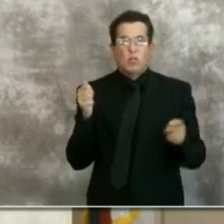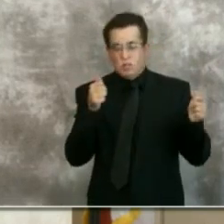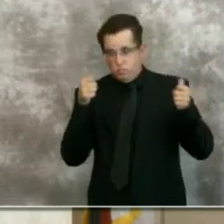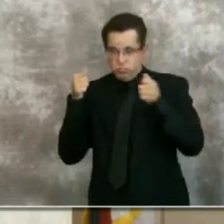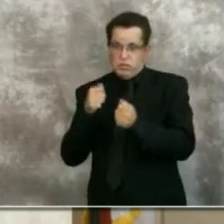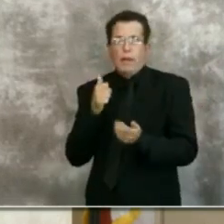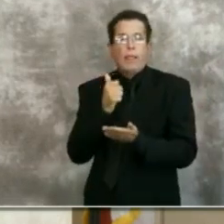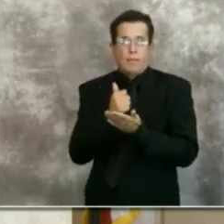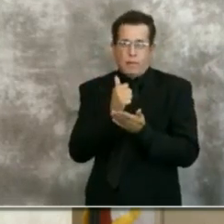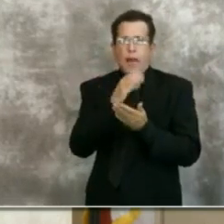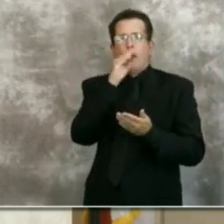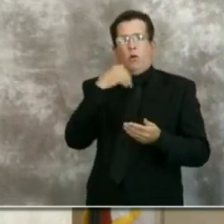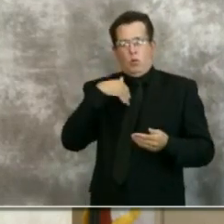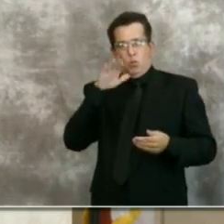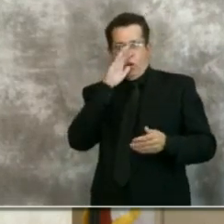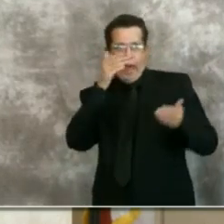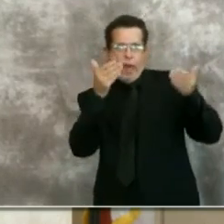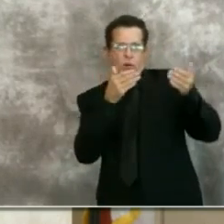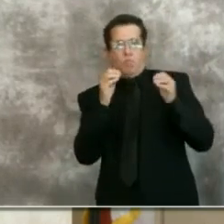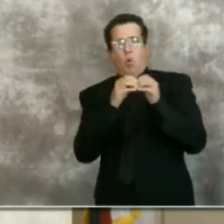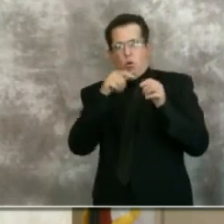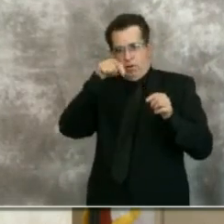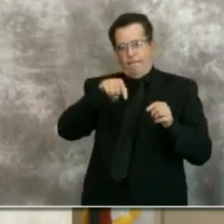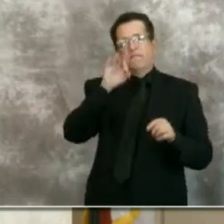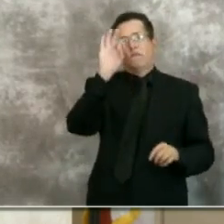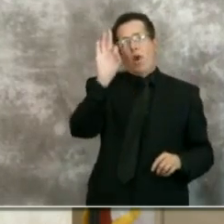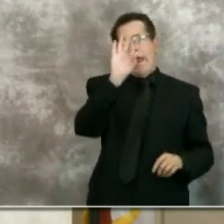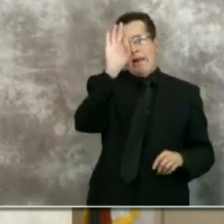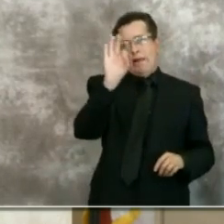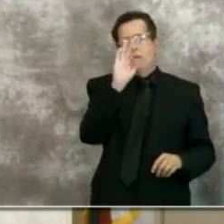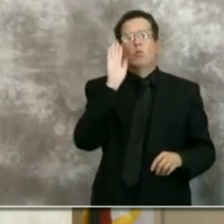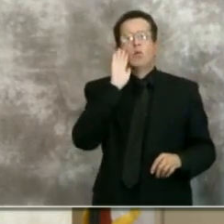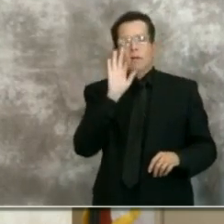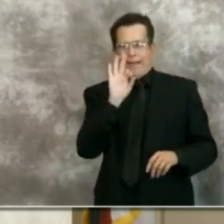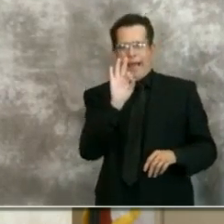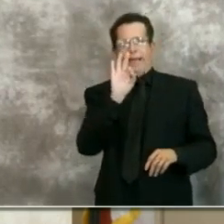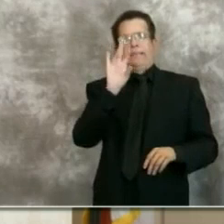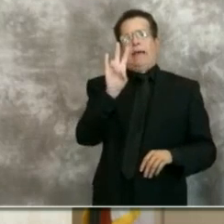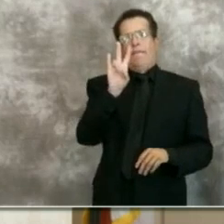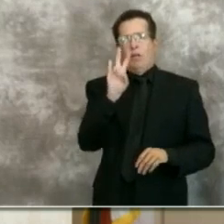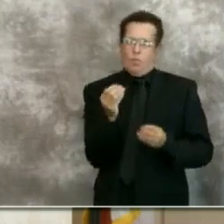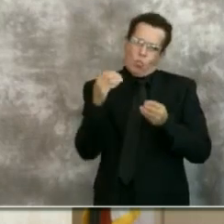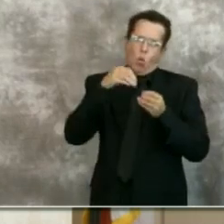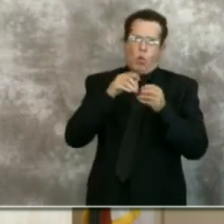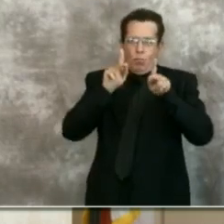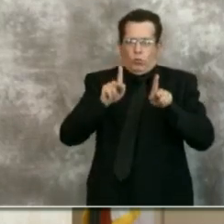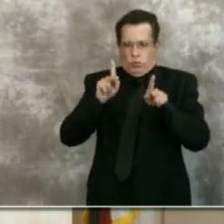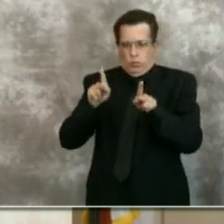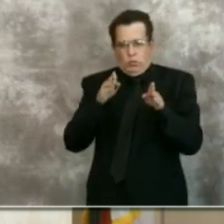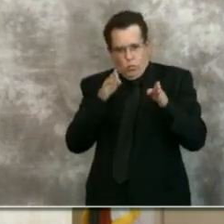TO AUGMENT OUR CASE INVESTIGATION TEAM. ADDITIONALLY WE HAVE PEOPLE IN